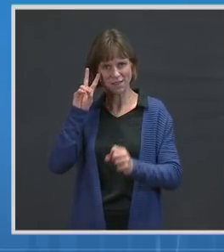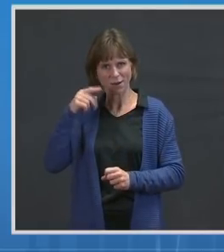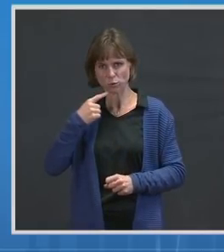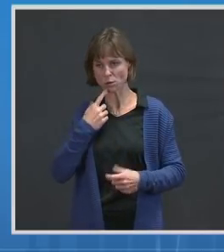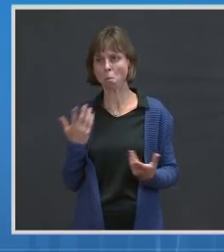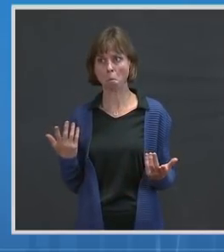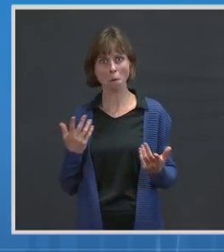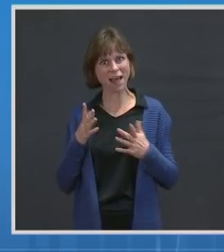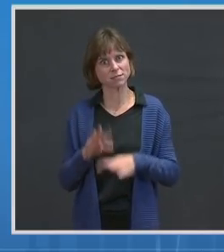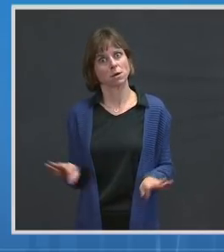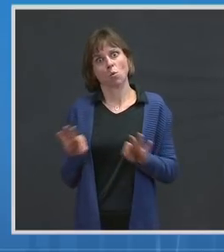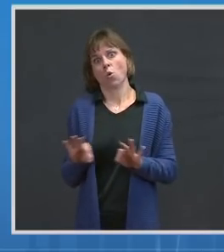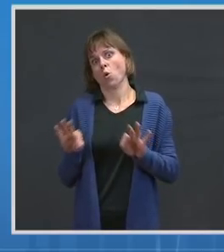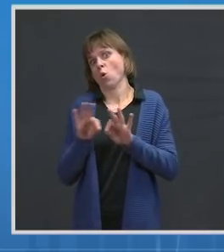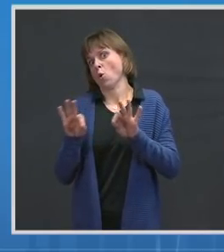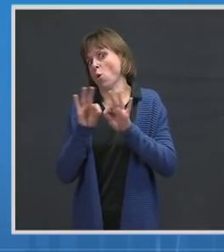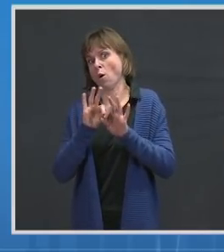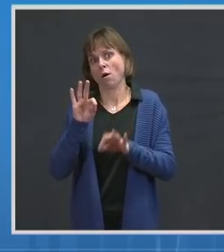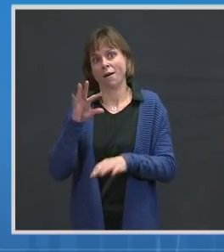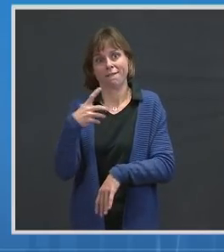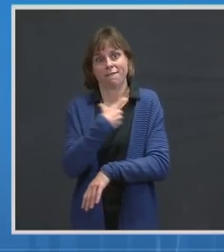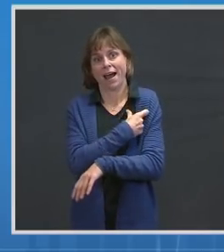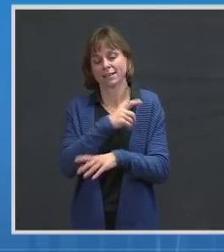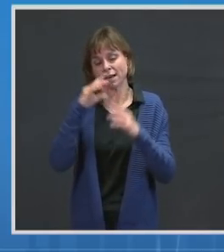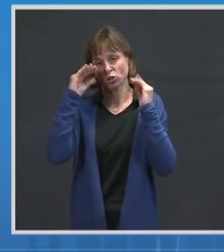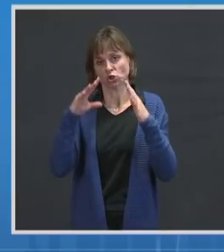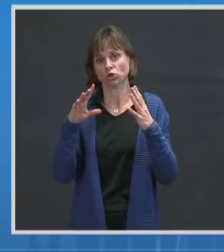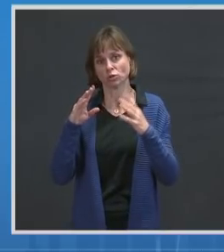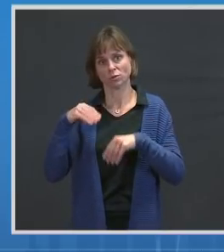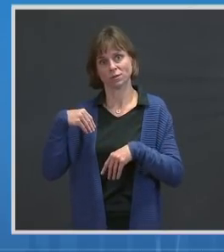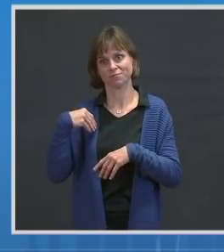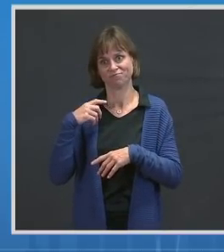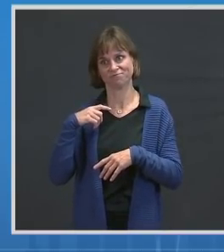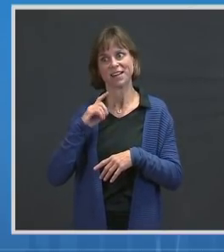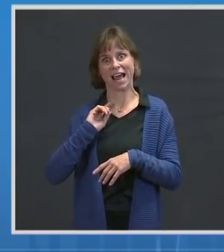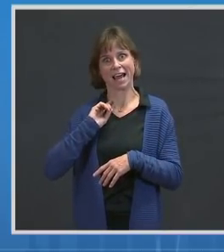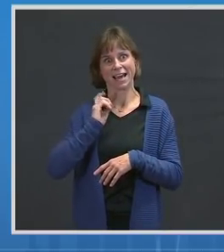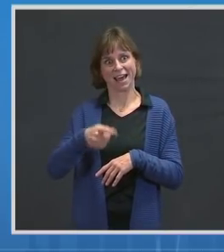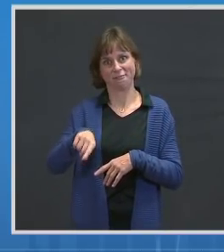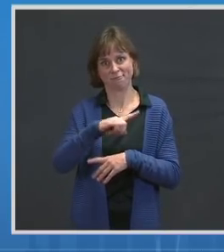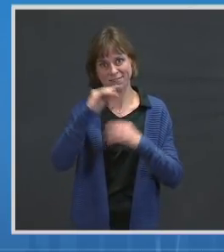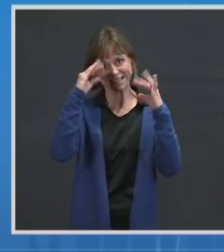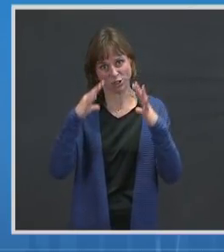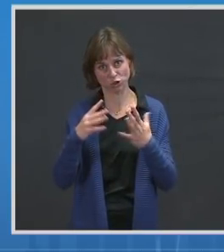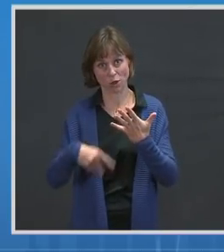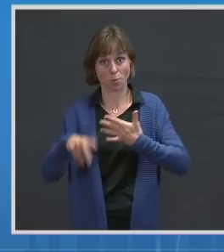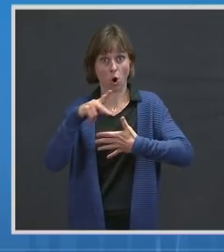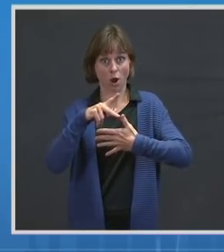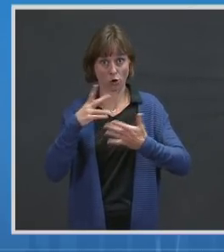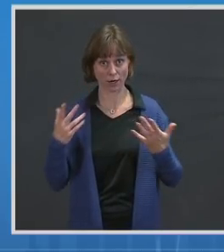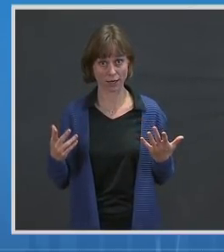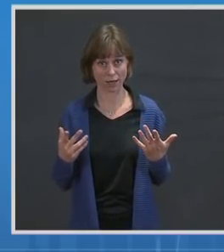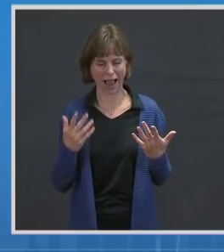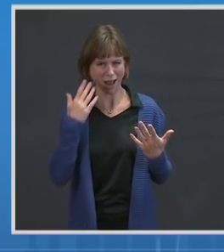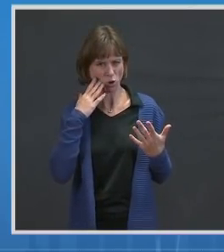that we vaccinate teachers and they need to be prioritized." And so, I know you don't have the data, but assuming that the number isn't zero,